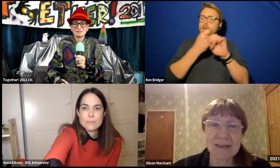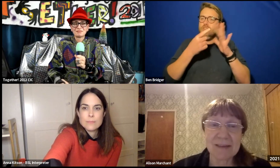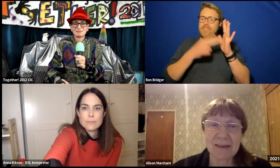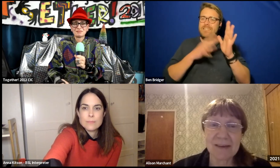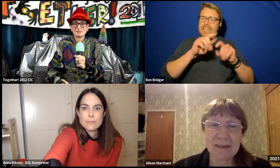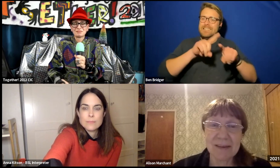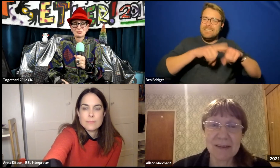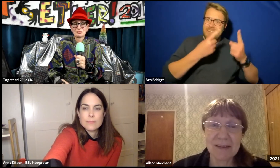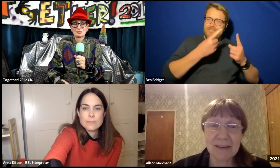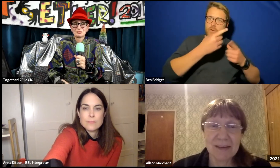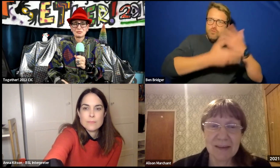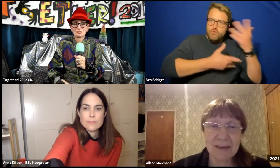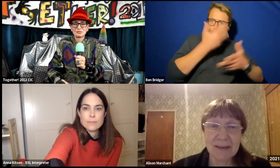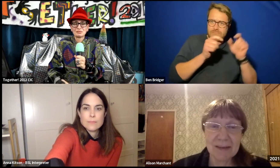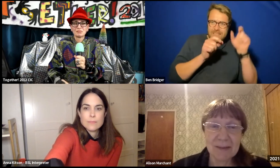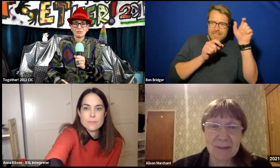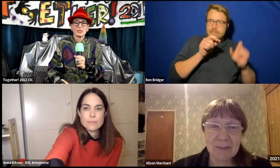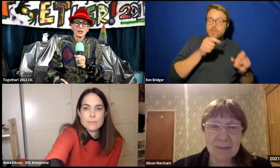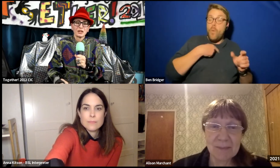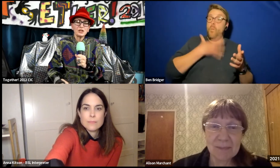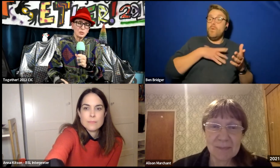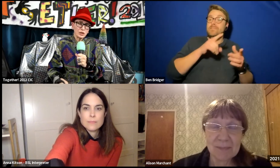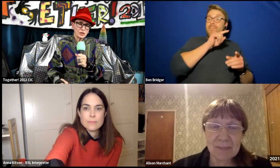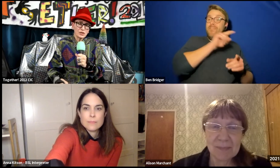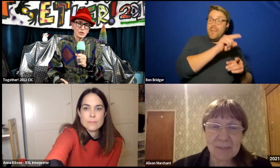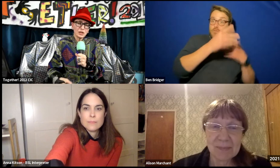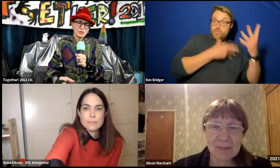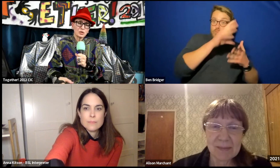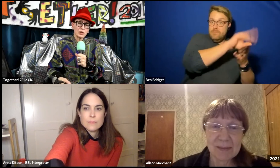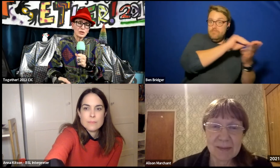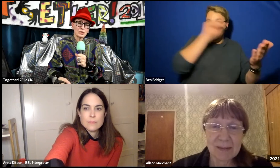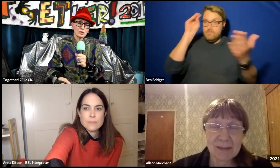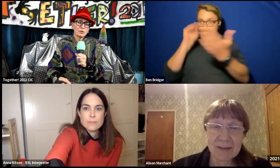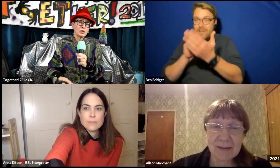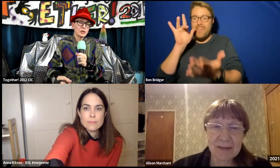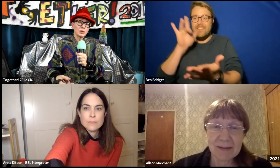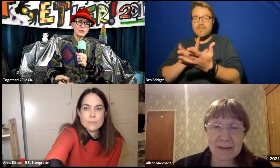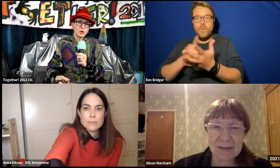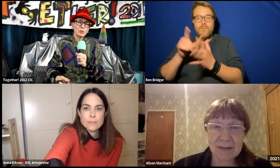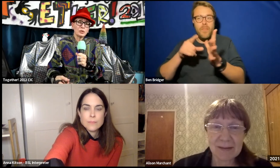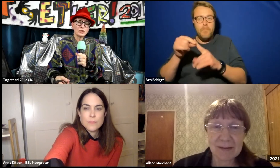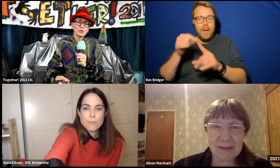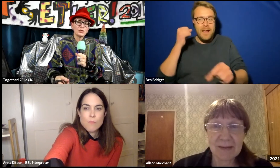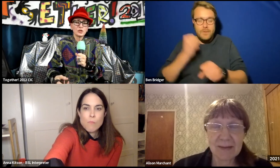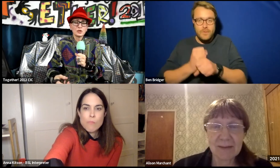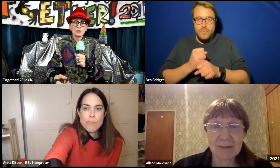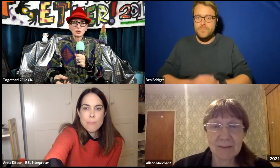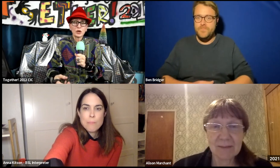We still have quite -- we still have copies of the physical book,